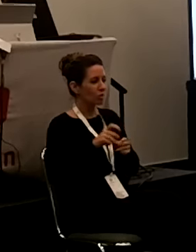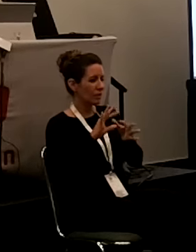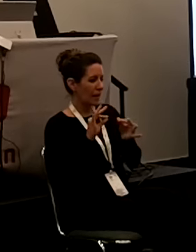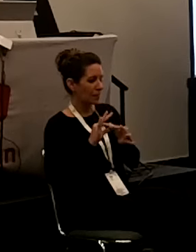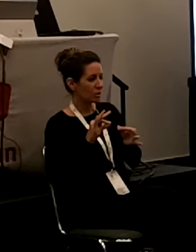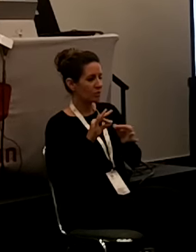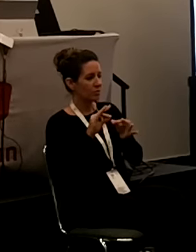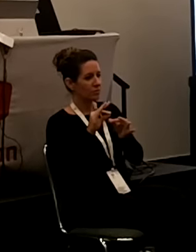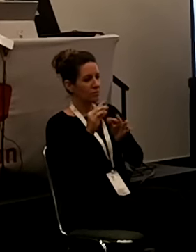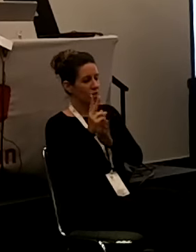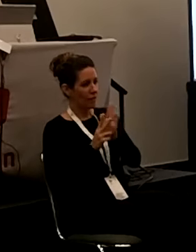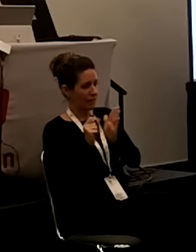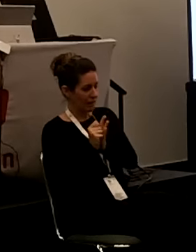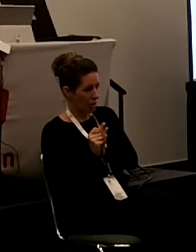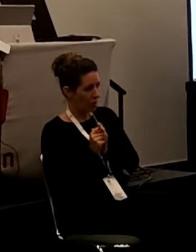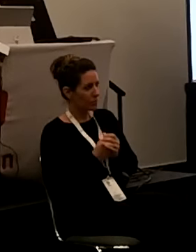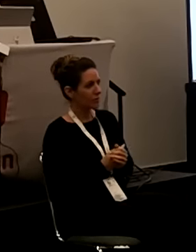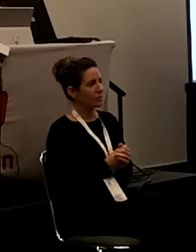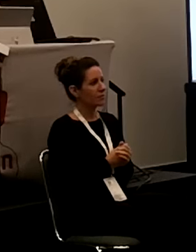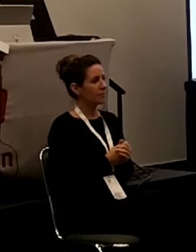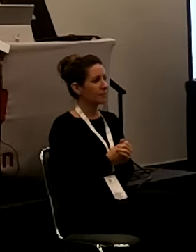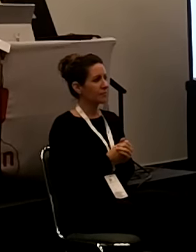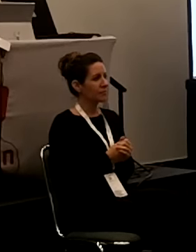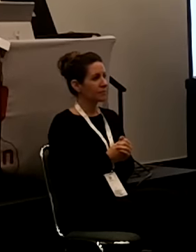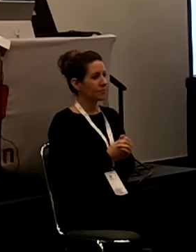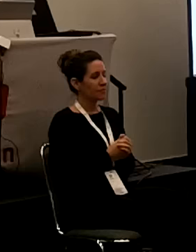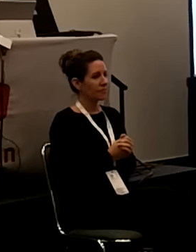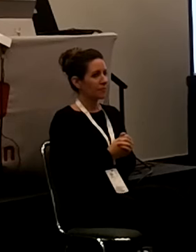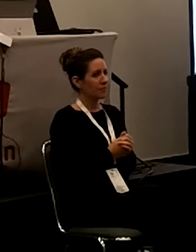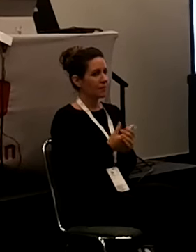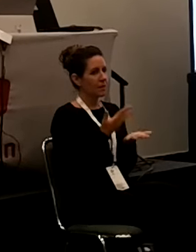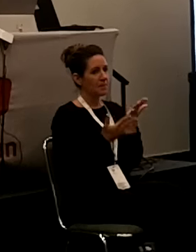and then, let's see... well, probably do in little bullet form,